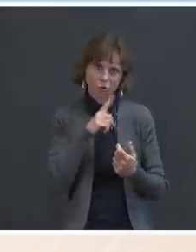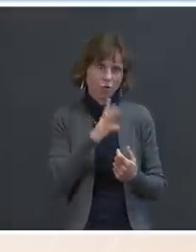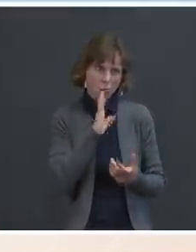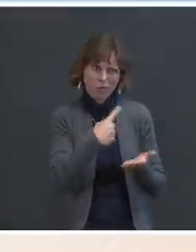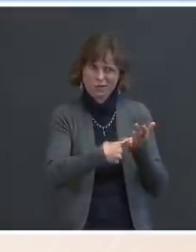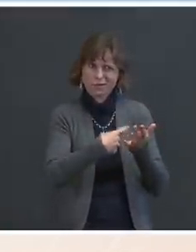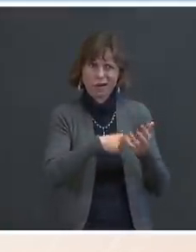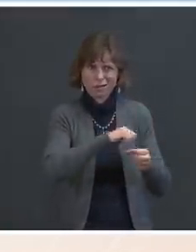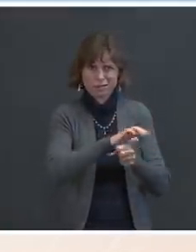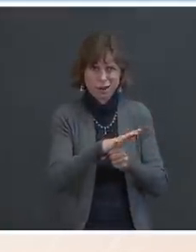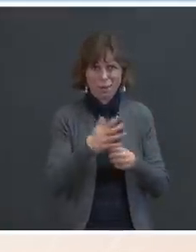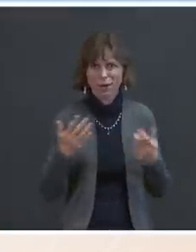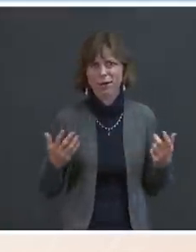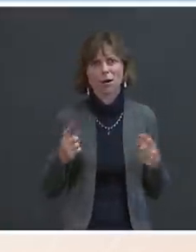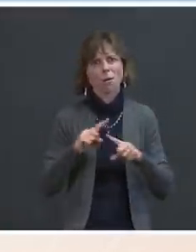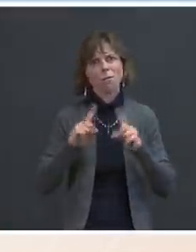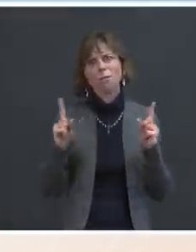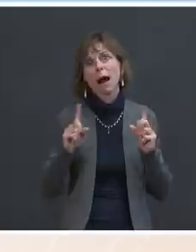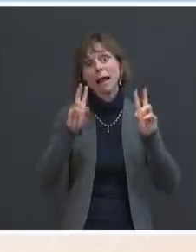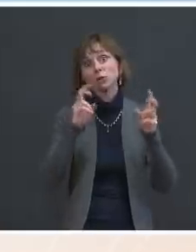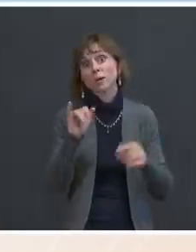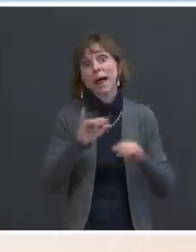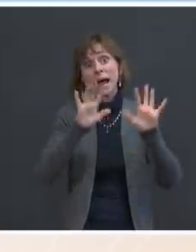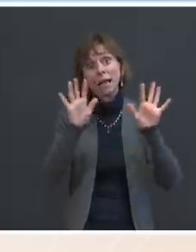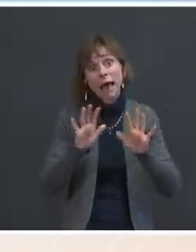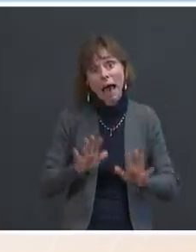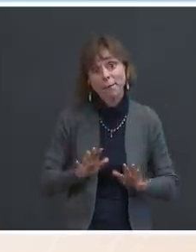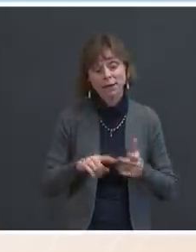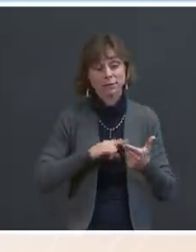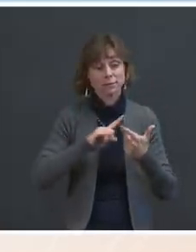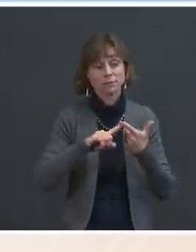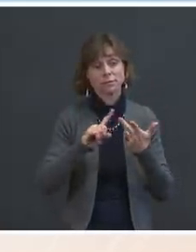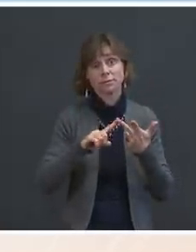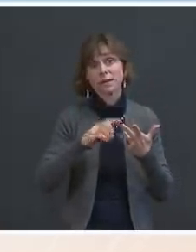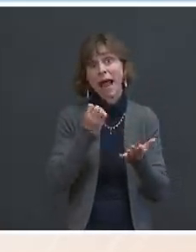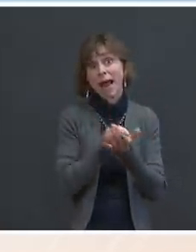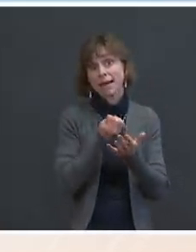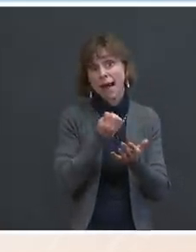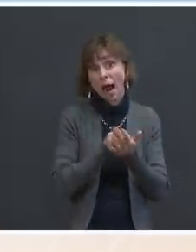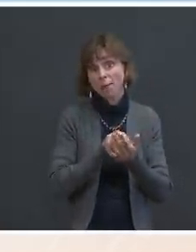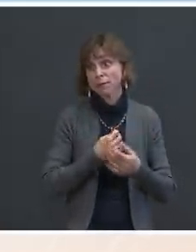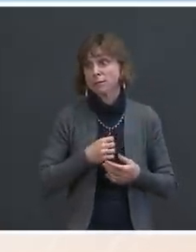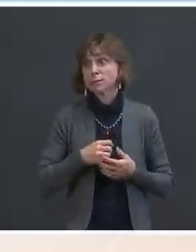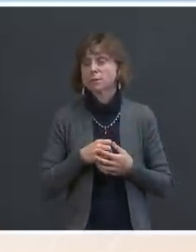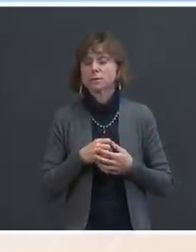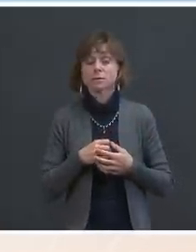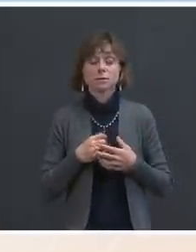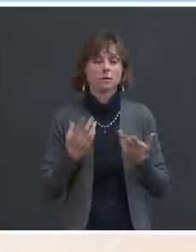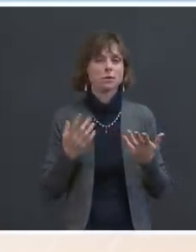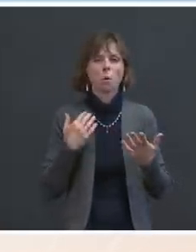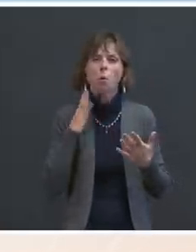But there'll be issues like climate that are addressed. Economic cooperation. I'm sure they'll have a range of issues to bring up,